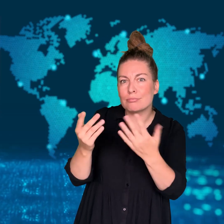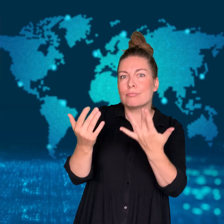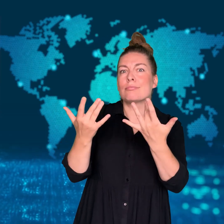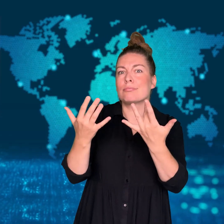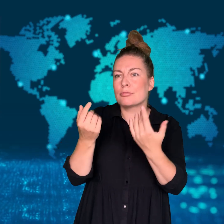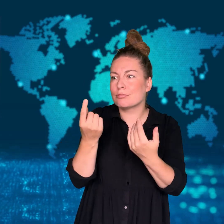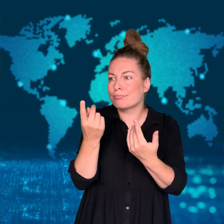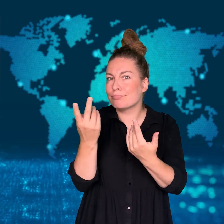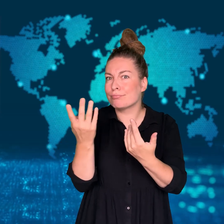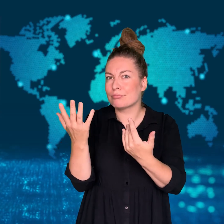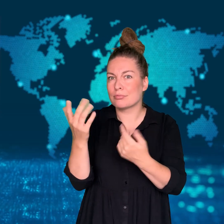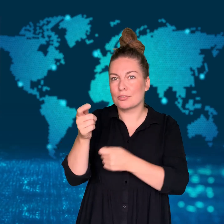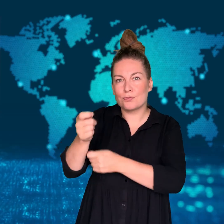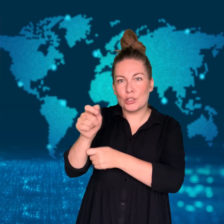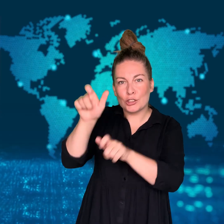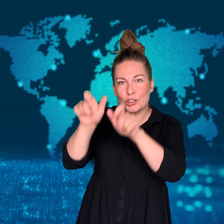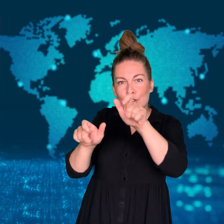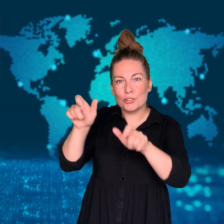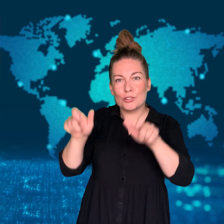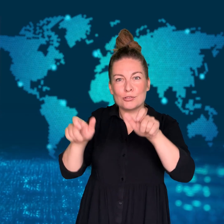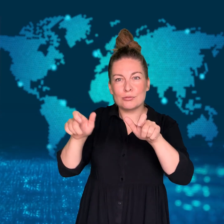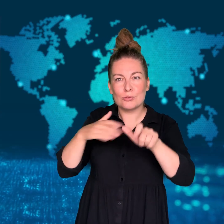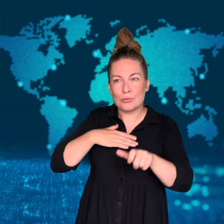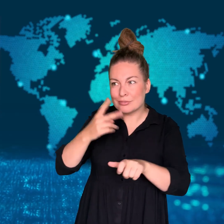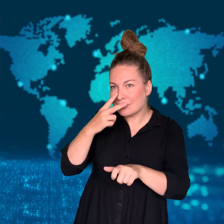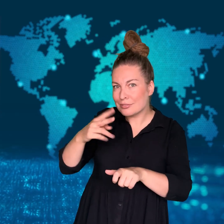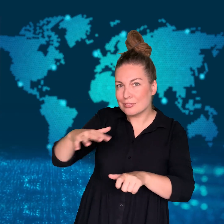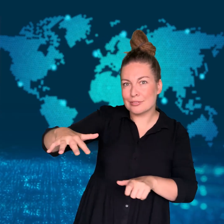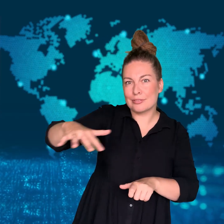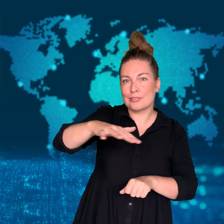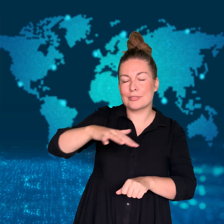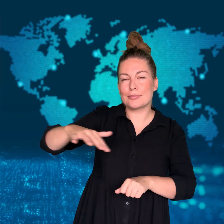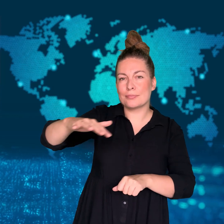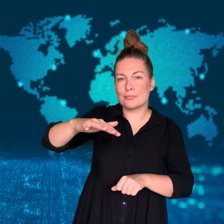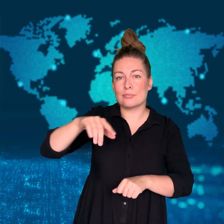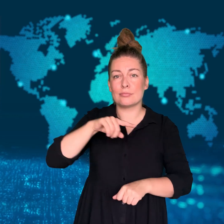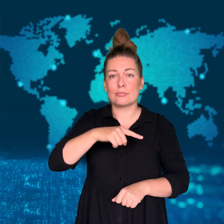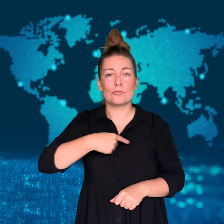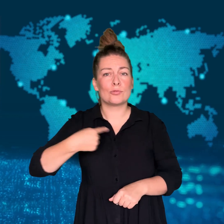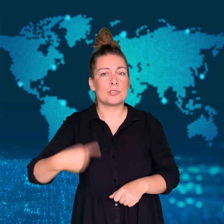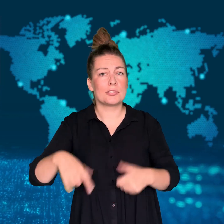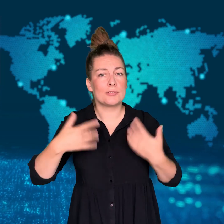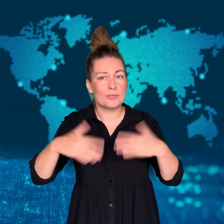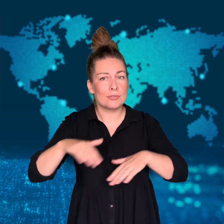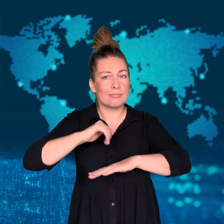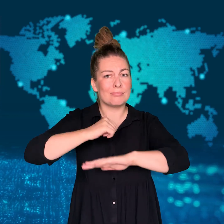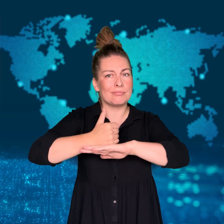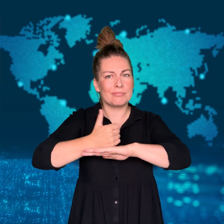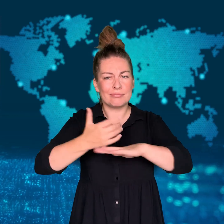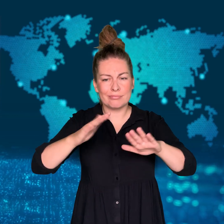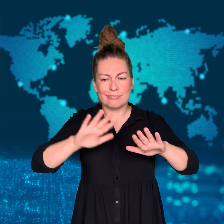China installed this barrier in the southeast portion of